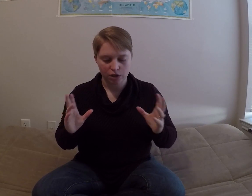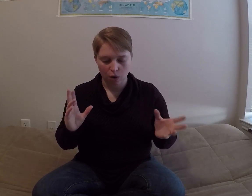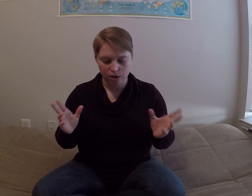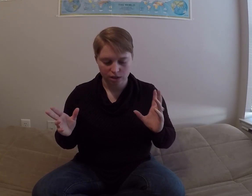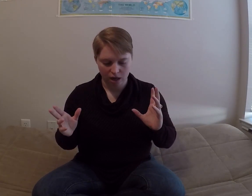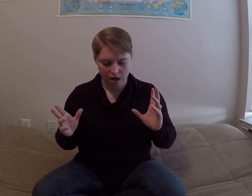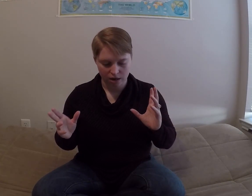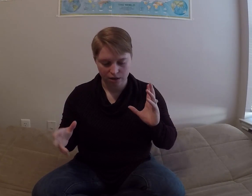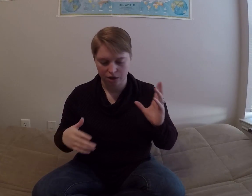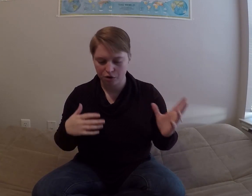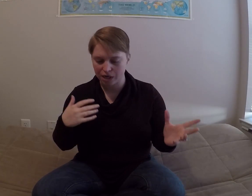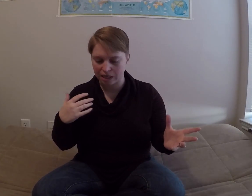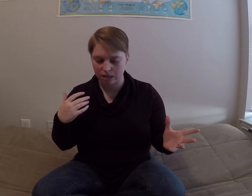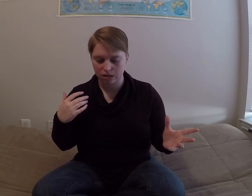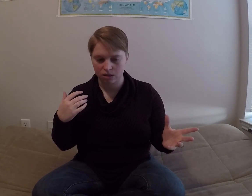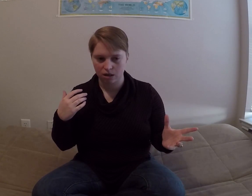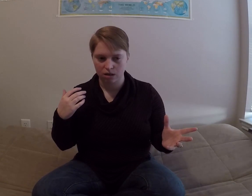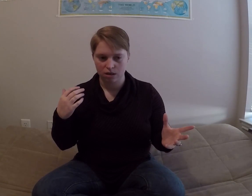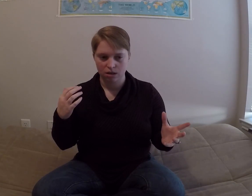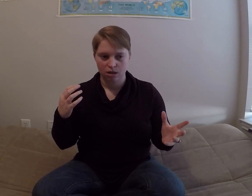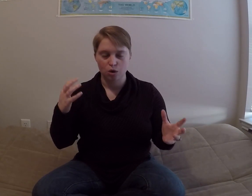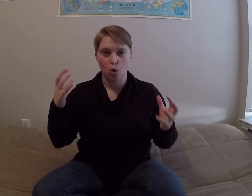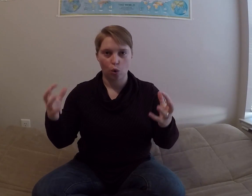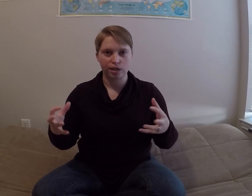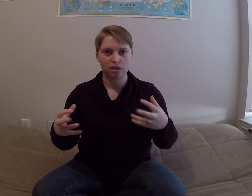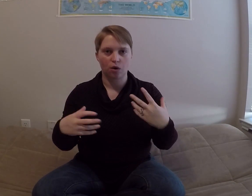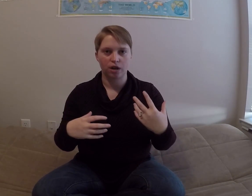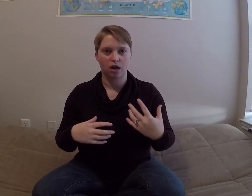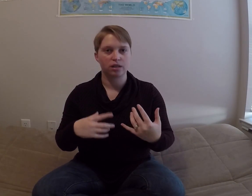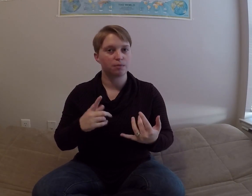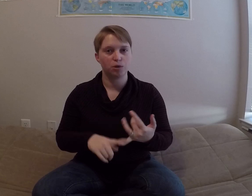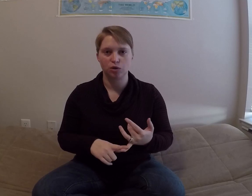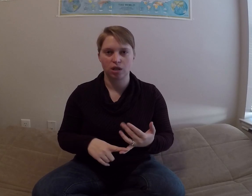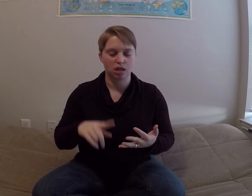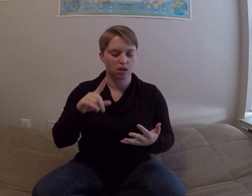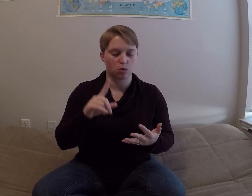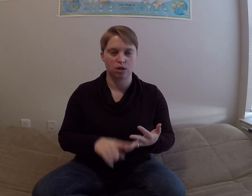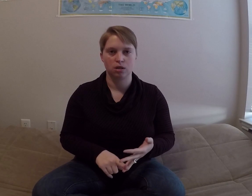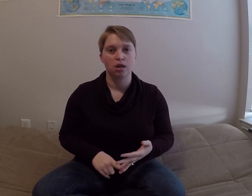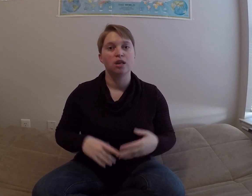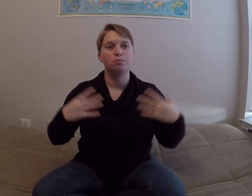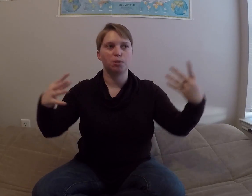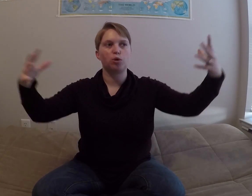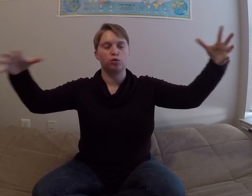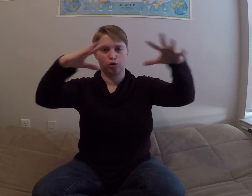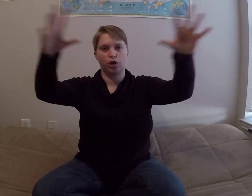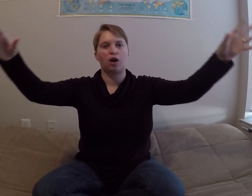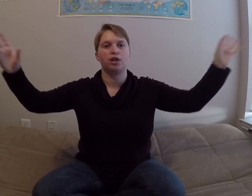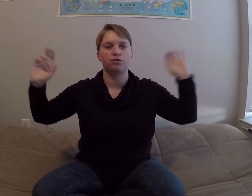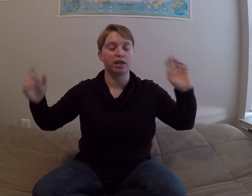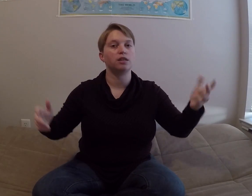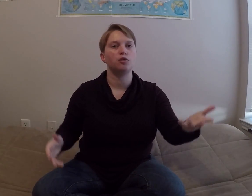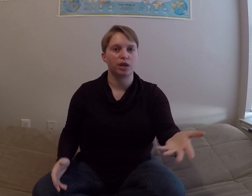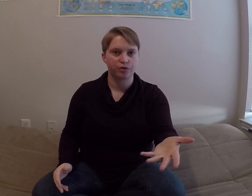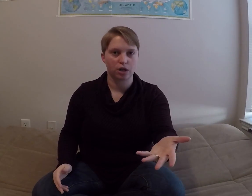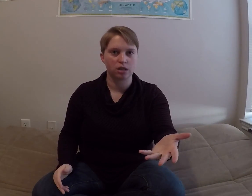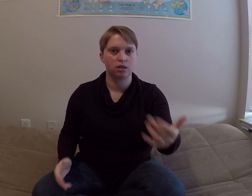If you notice that there is noise going on like music or people shouting like in a restaurant.